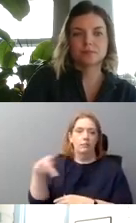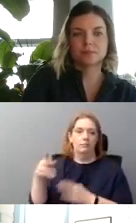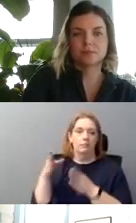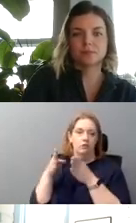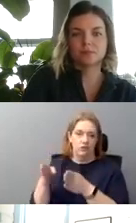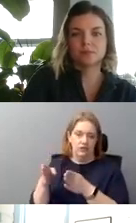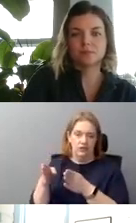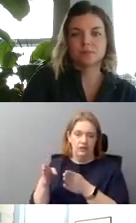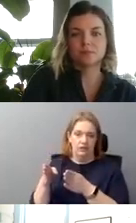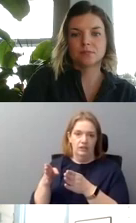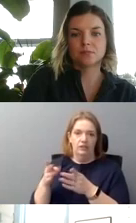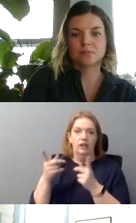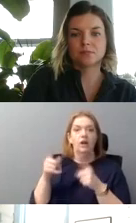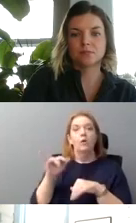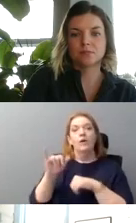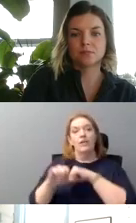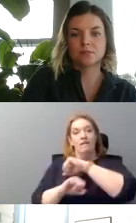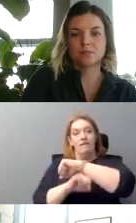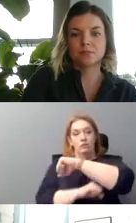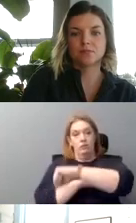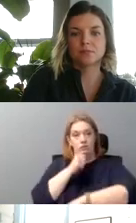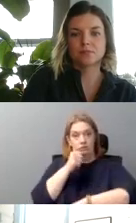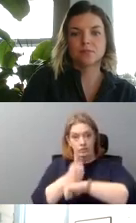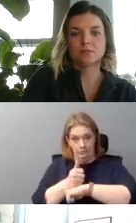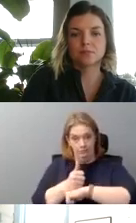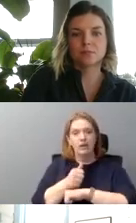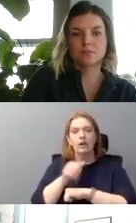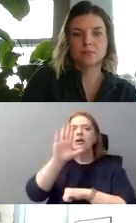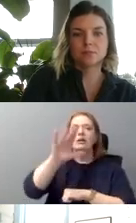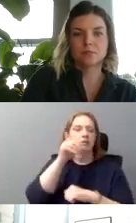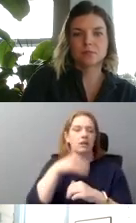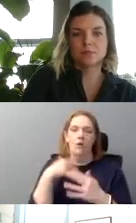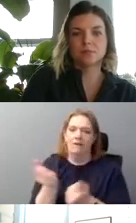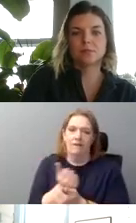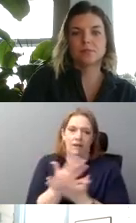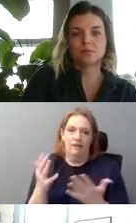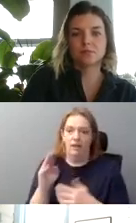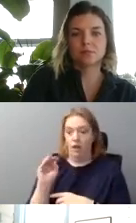when the foundation was created. We don't have everything like, MOMA has some stuff, and a lot of